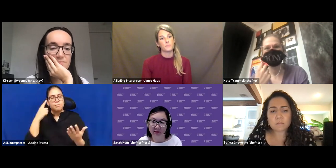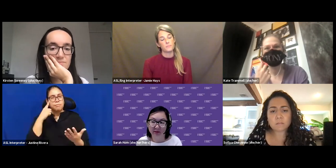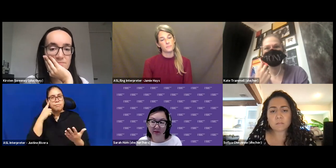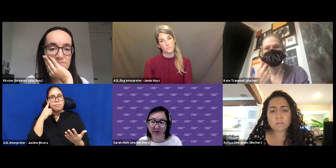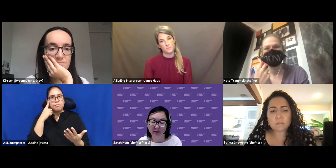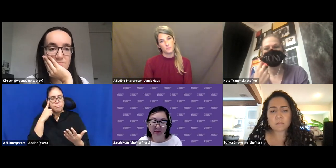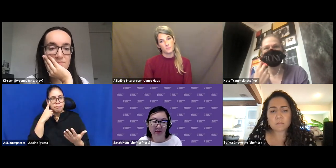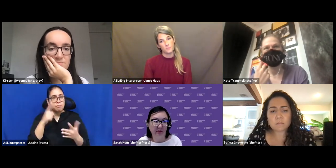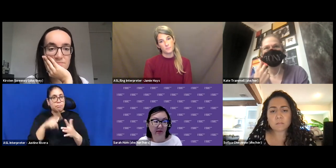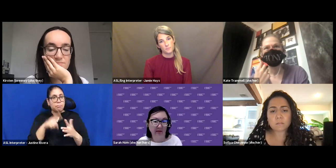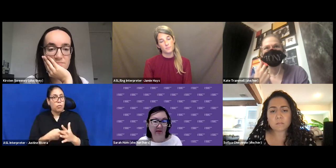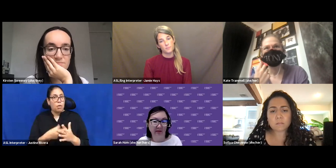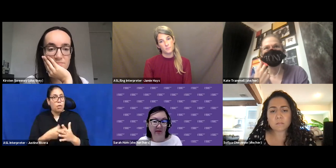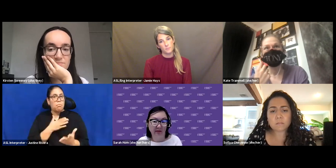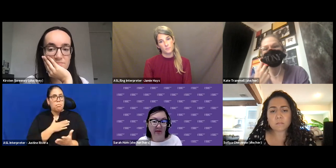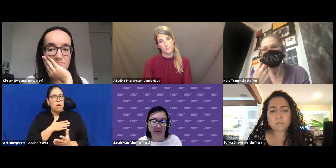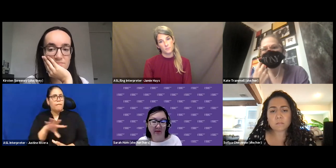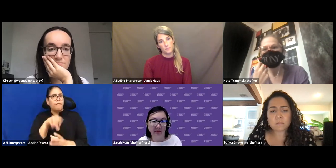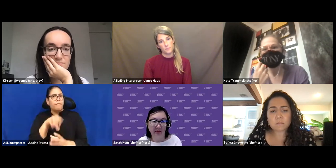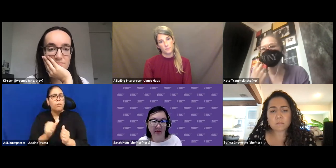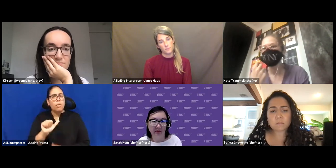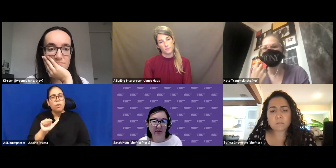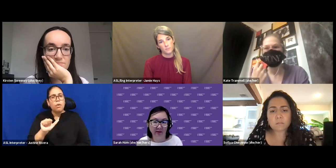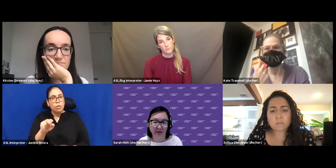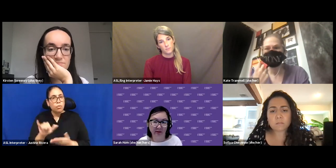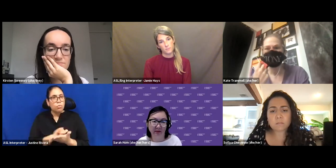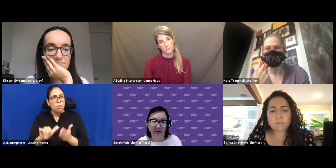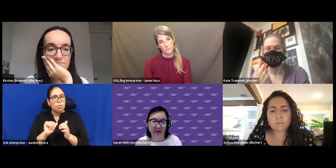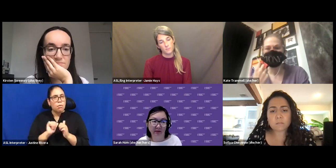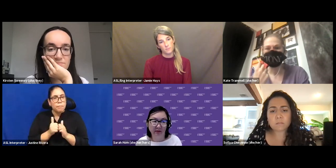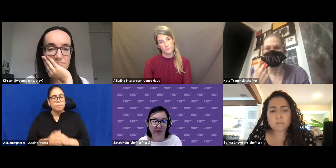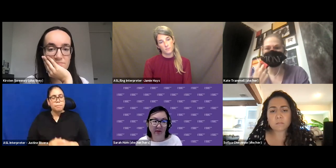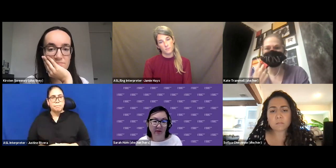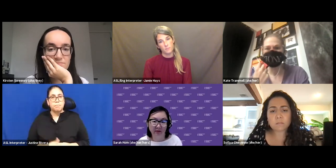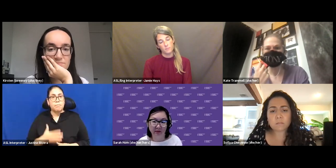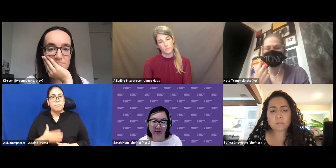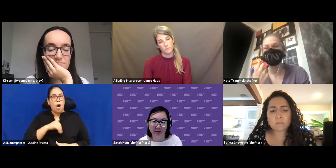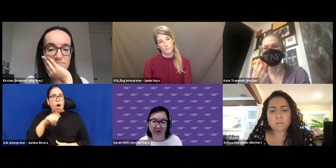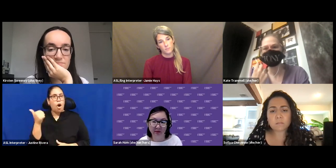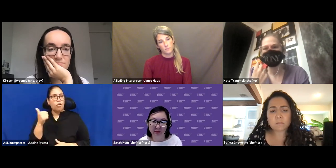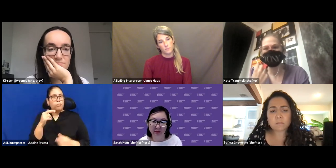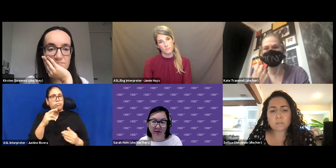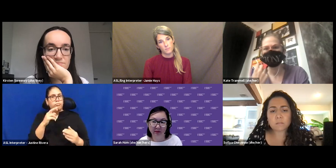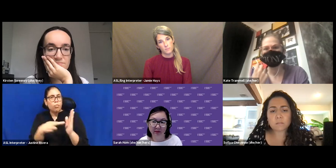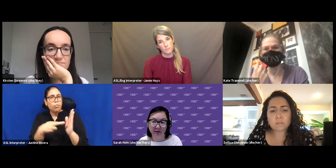York. So the other hats that I wear are as an educator and